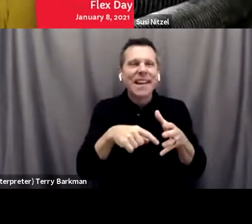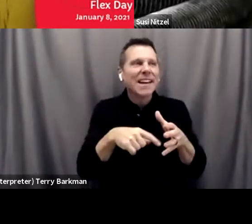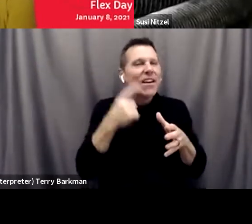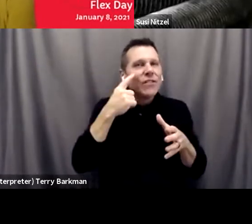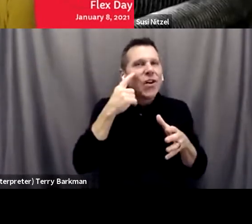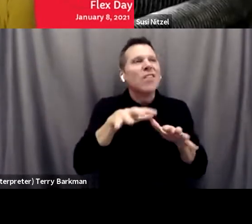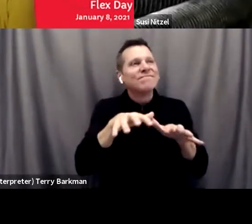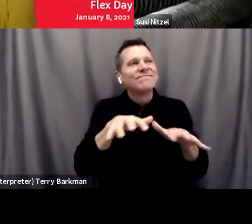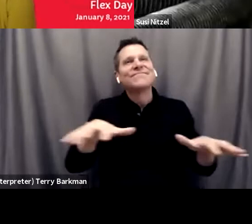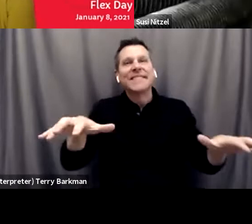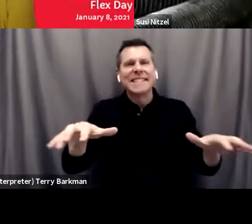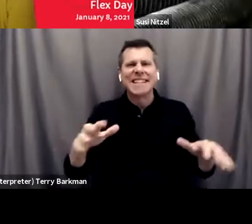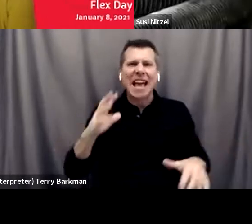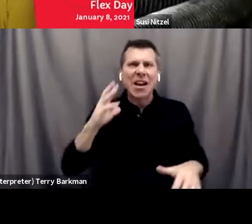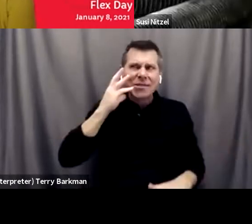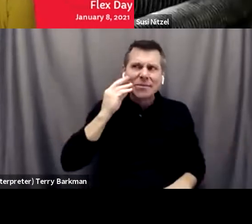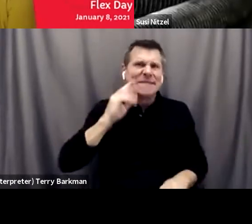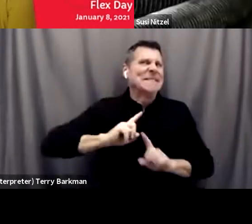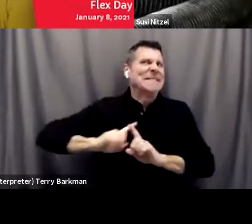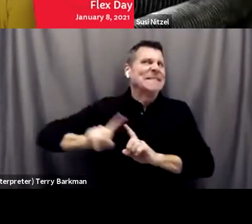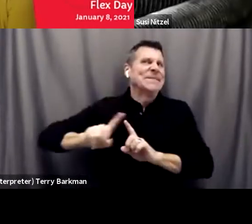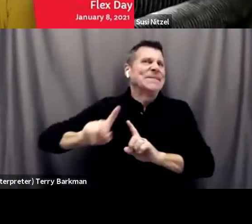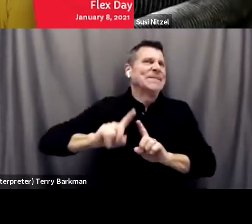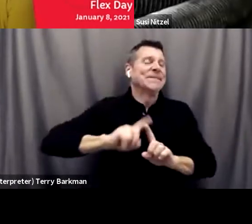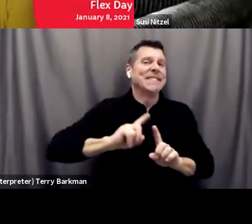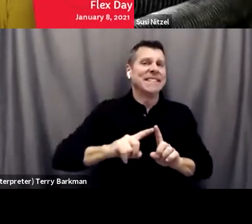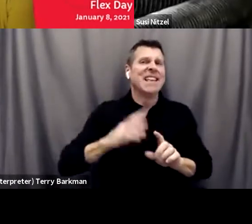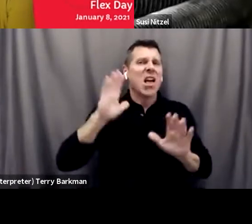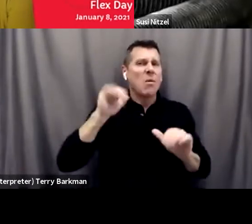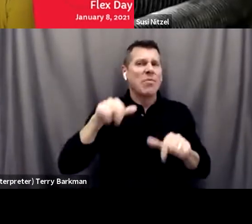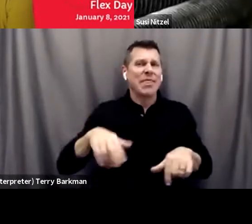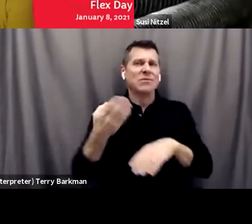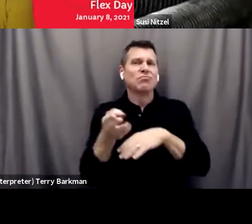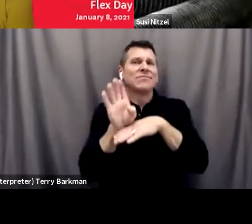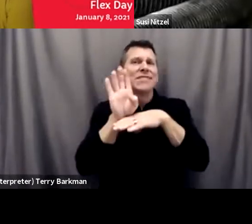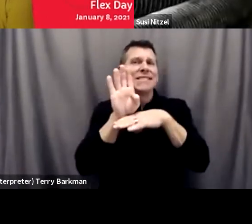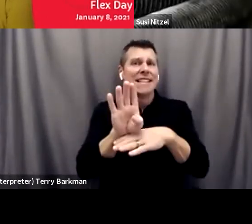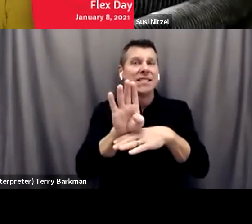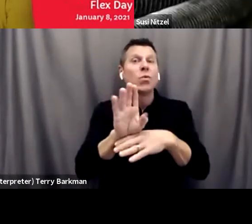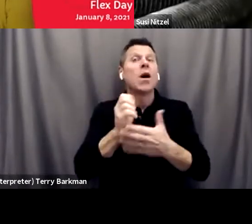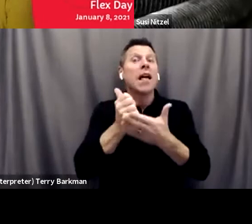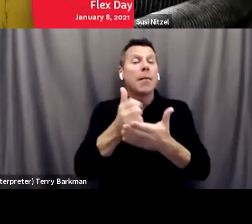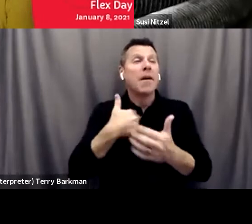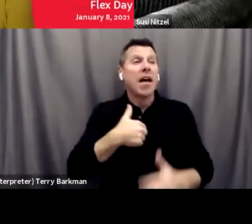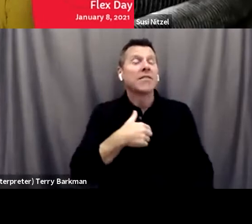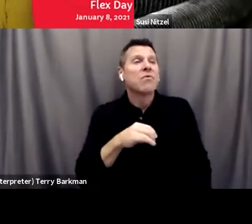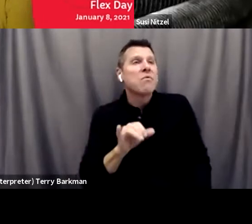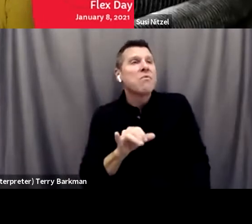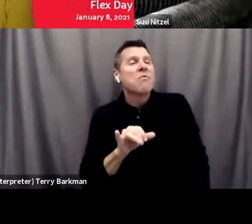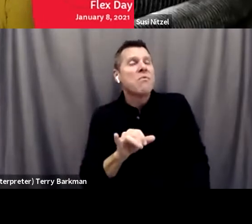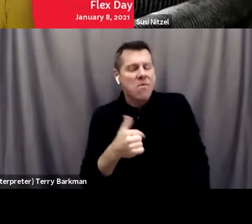different for all of us. And we're hoping that this, the presentation leads to all of us discovering what our roles are. So my role